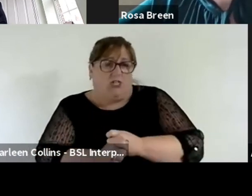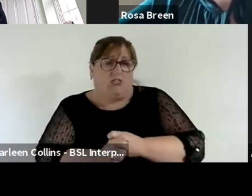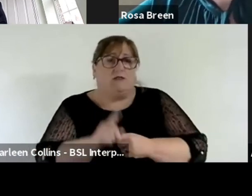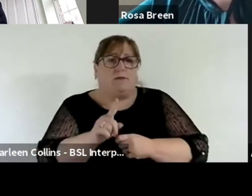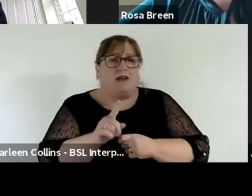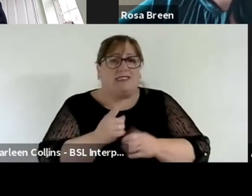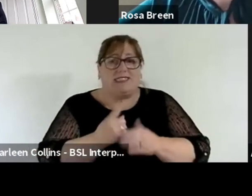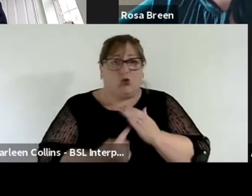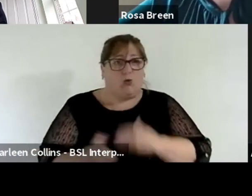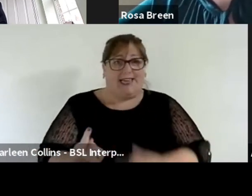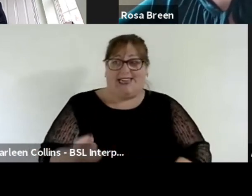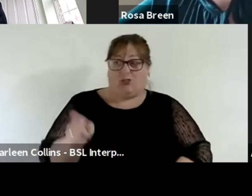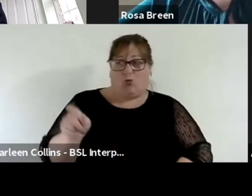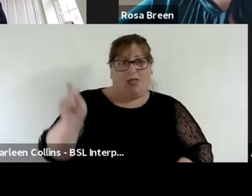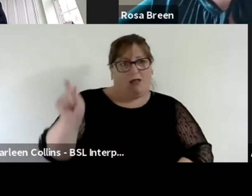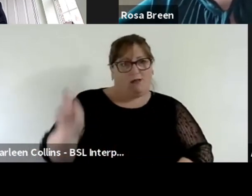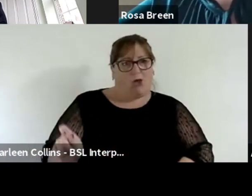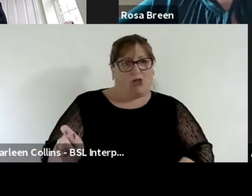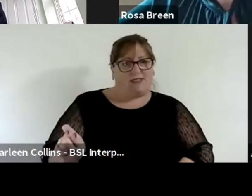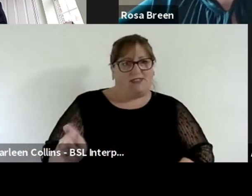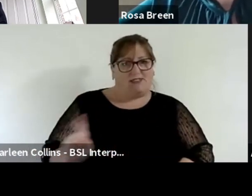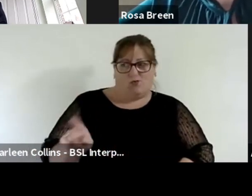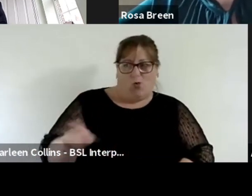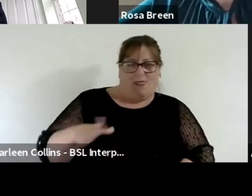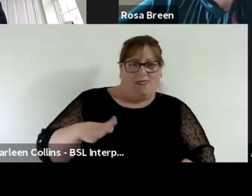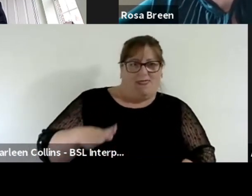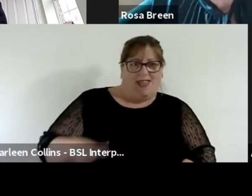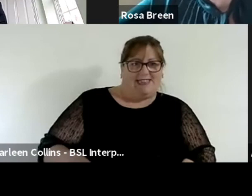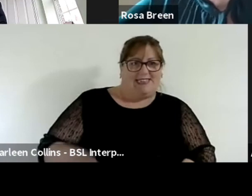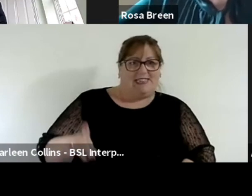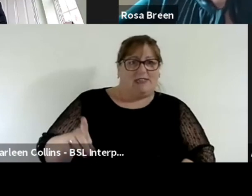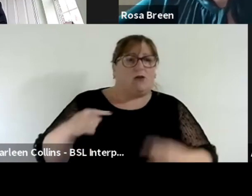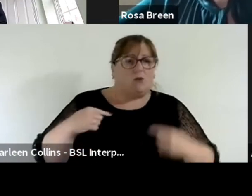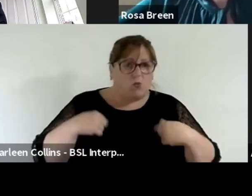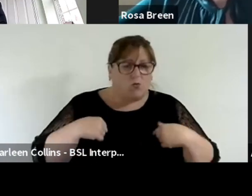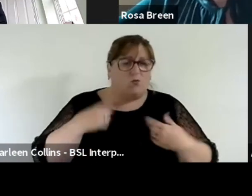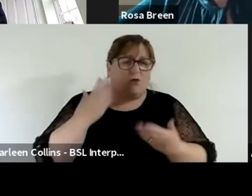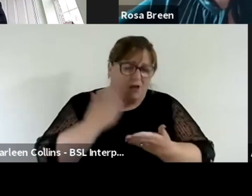That's the key thing.